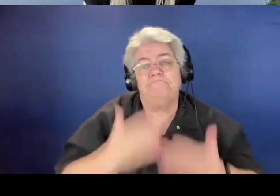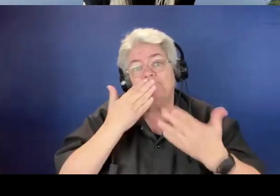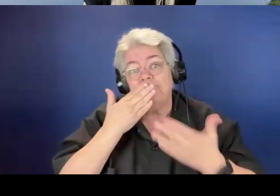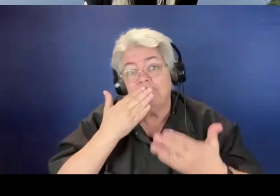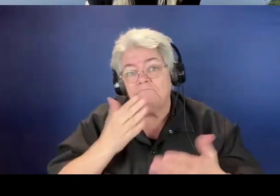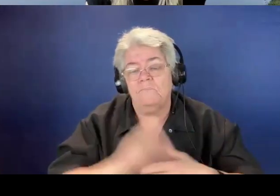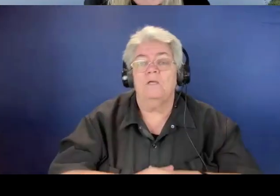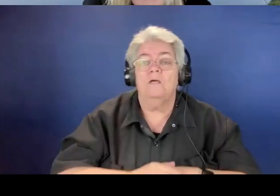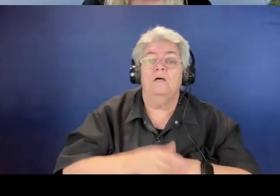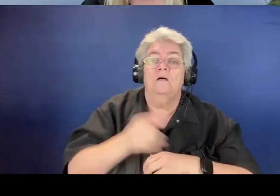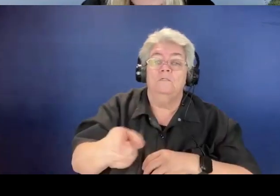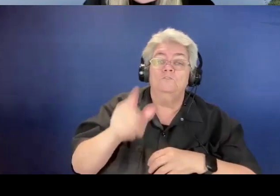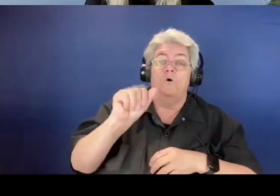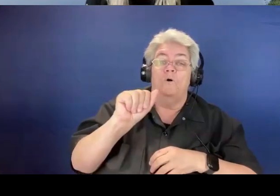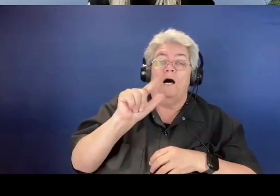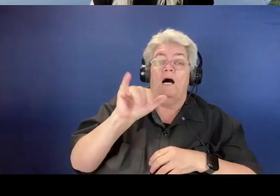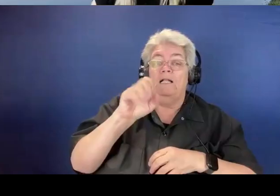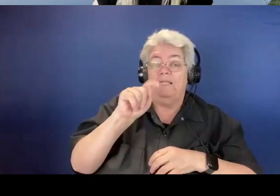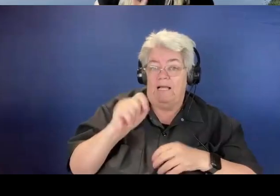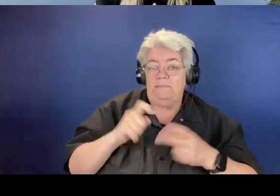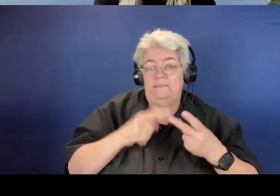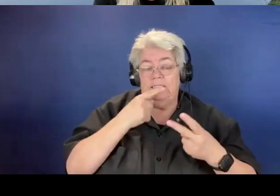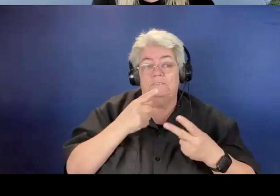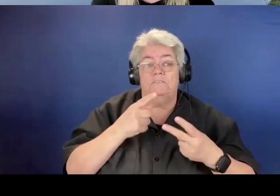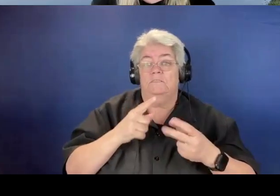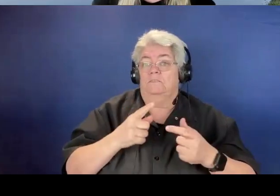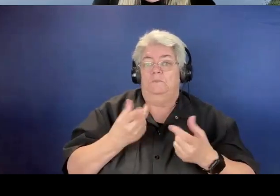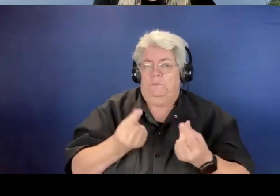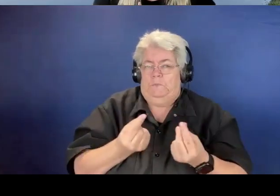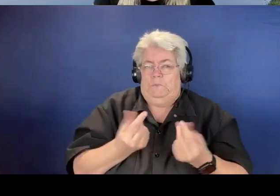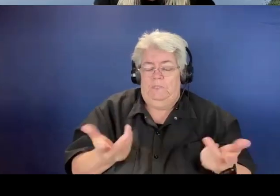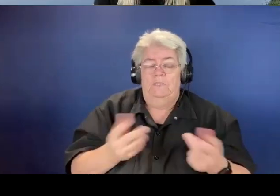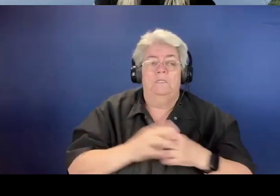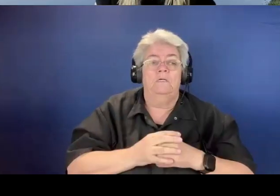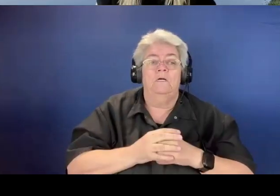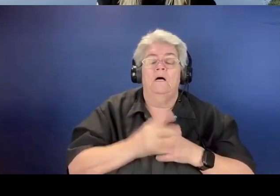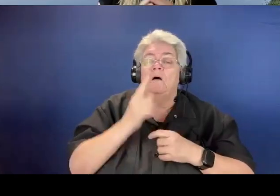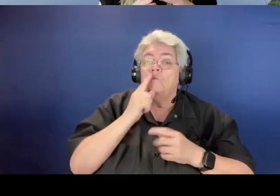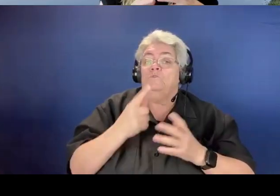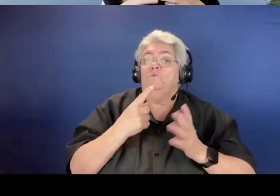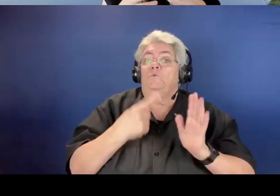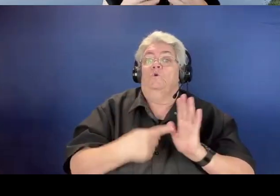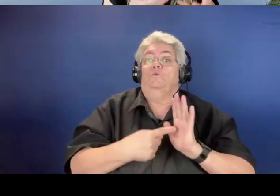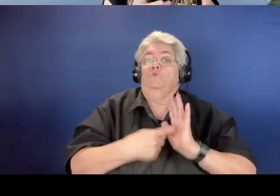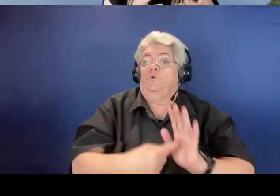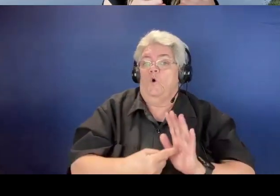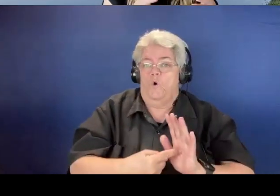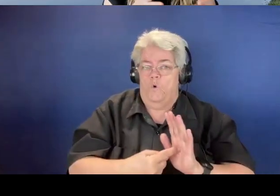We need to make sure that we have a differentiation of what is expected